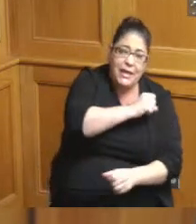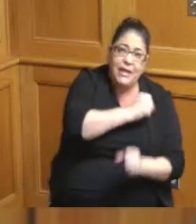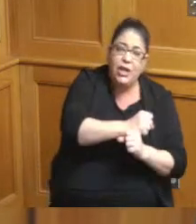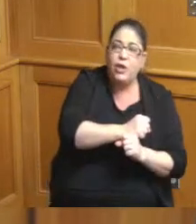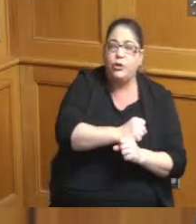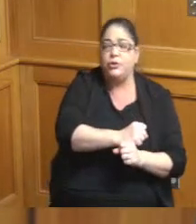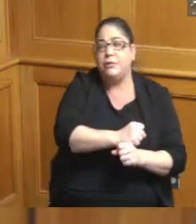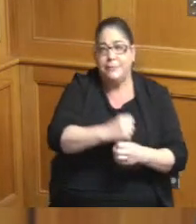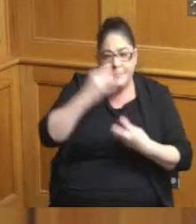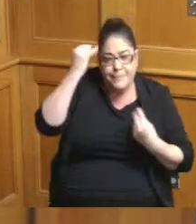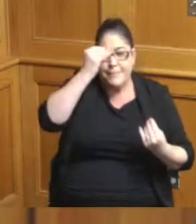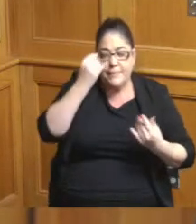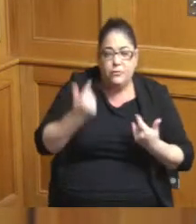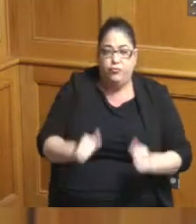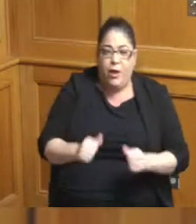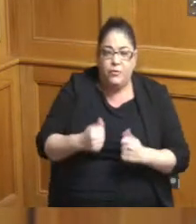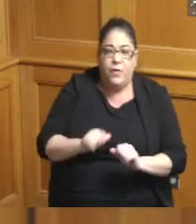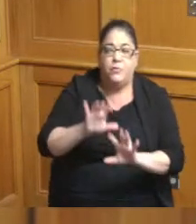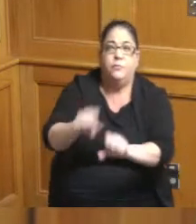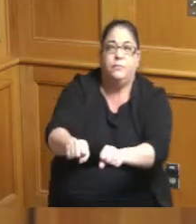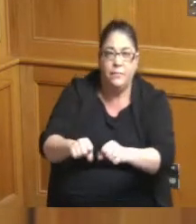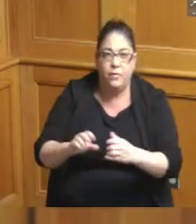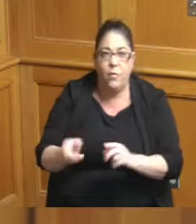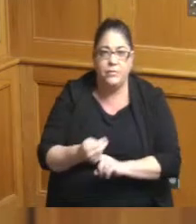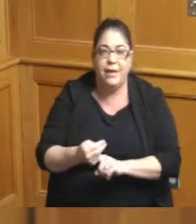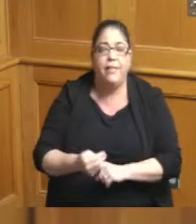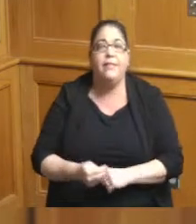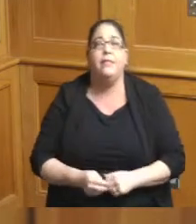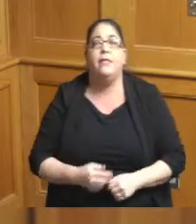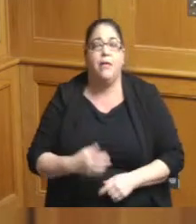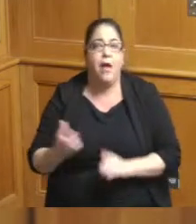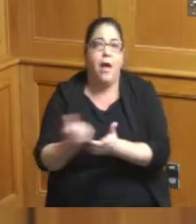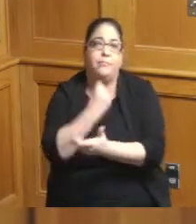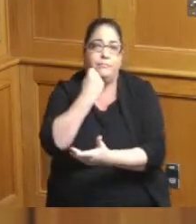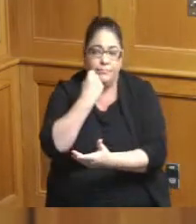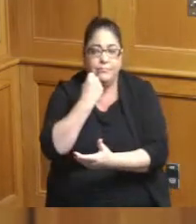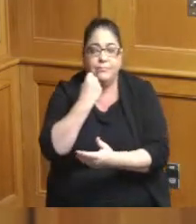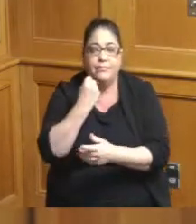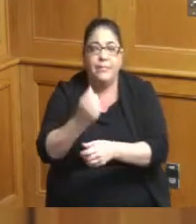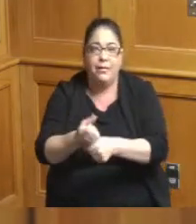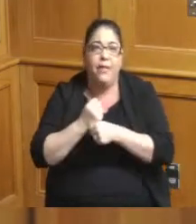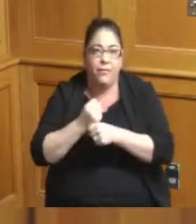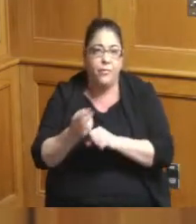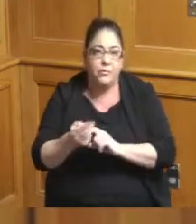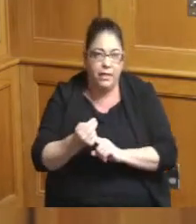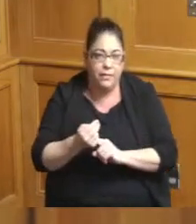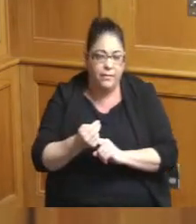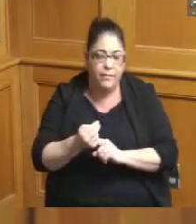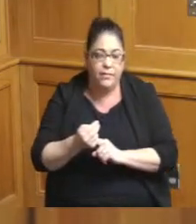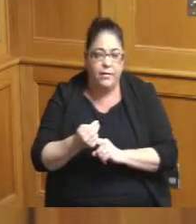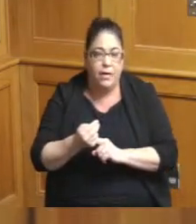to get this thing under control and we seized the opportunity one wondering worrying if we